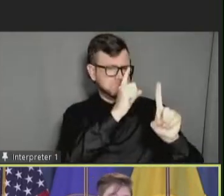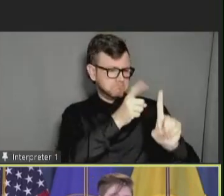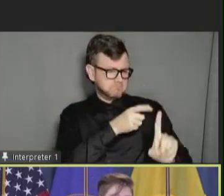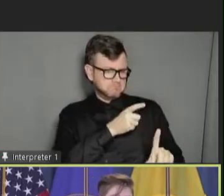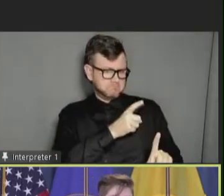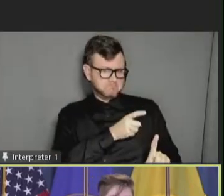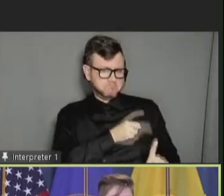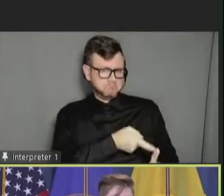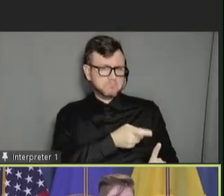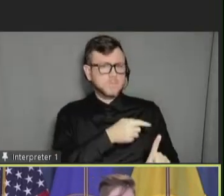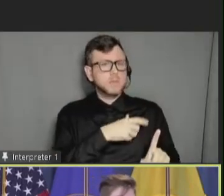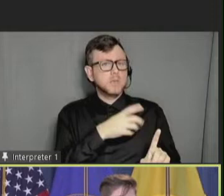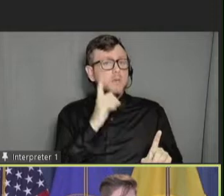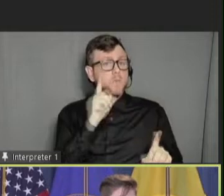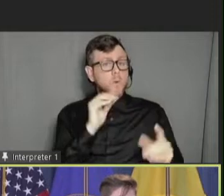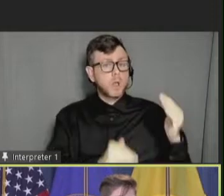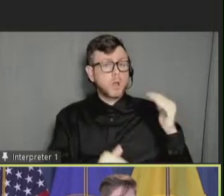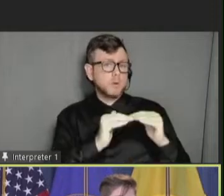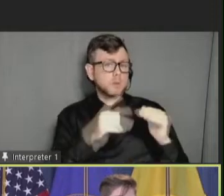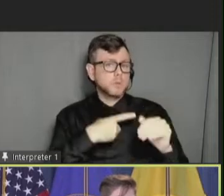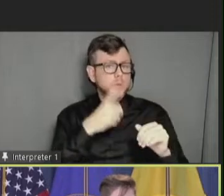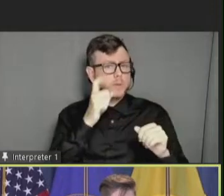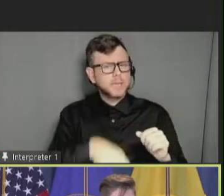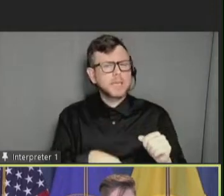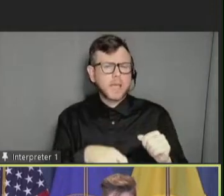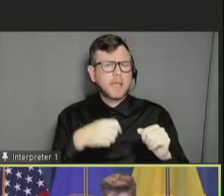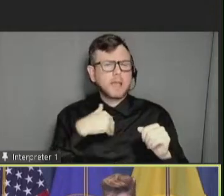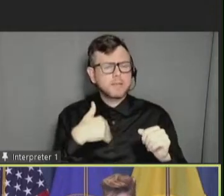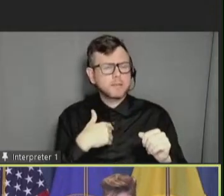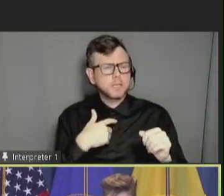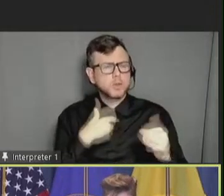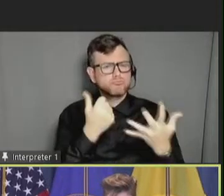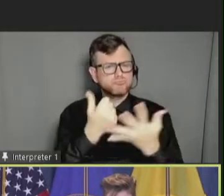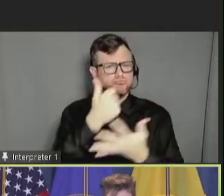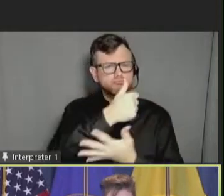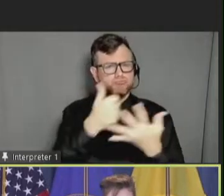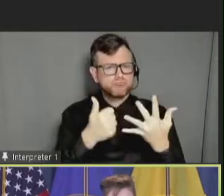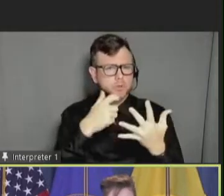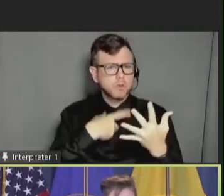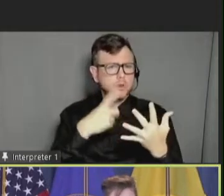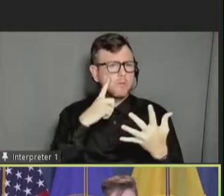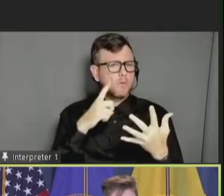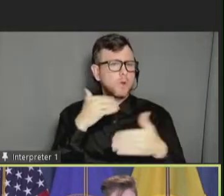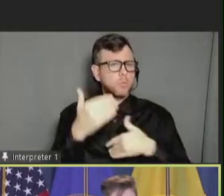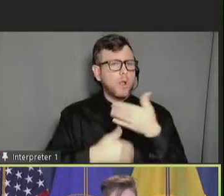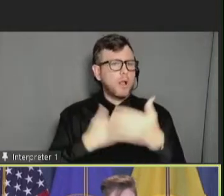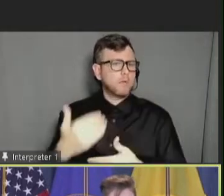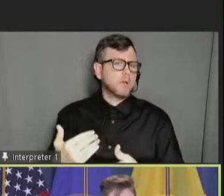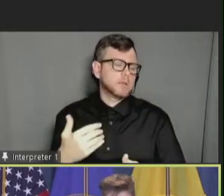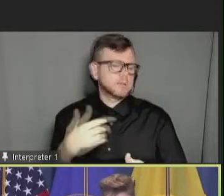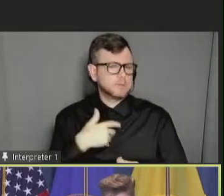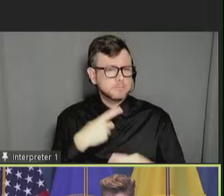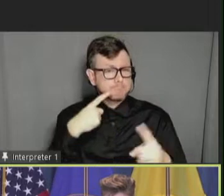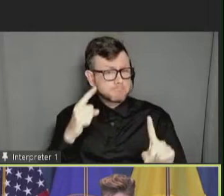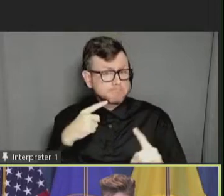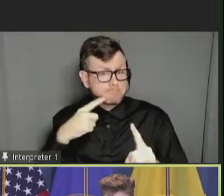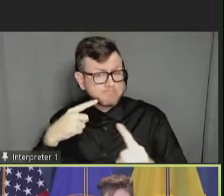progress towards achieving equitable immunization for all. You will notice that countries that have